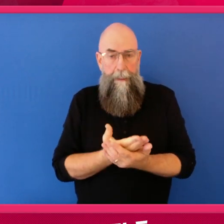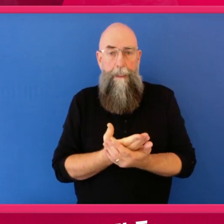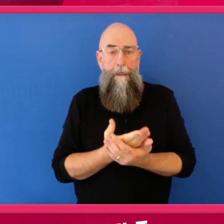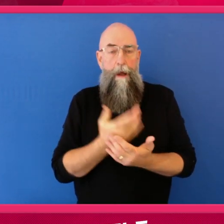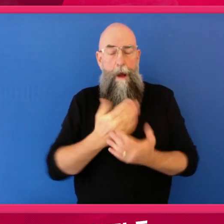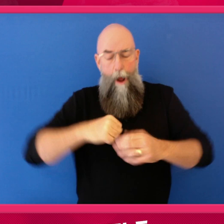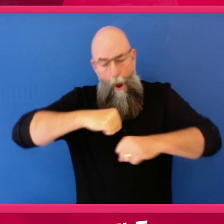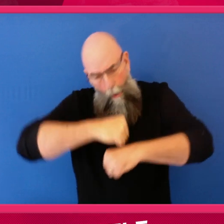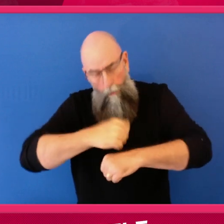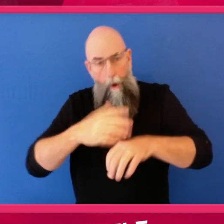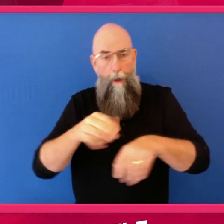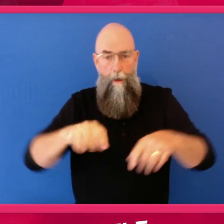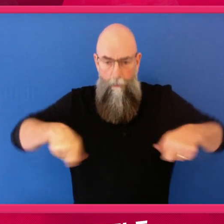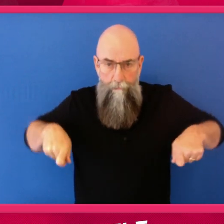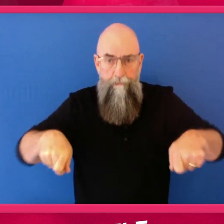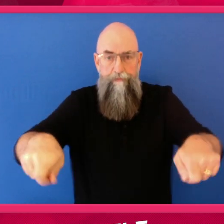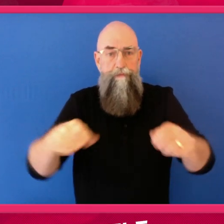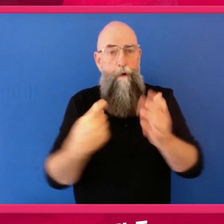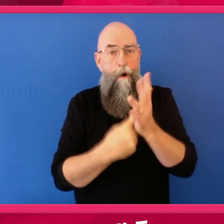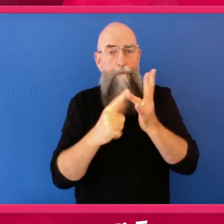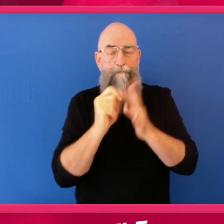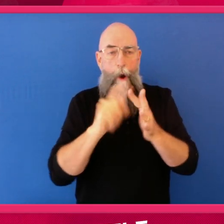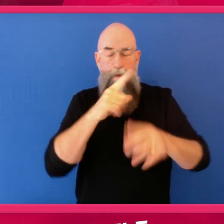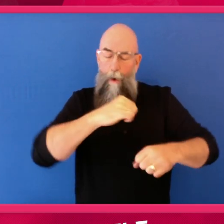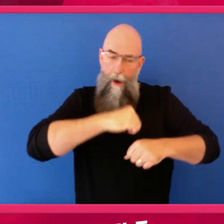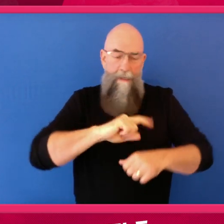just like, yes, I'm here, I'm the best in the world. Talk us through that feeling.